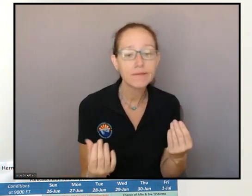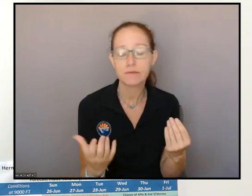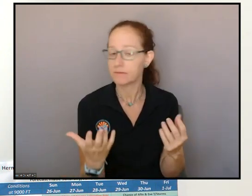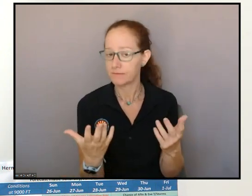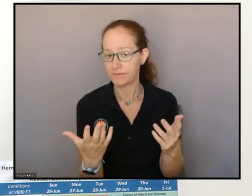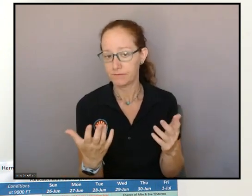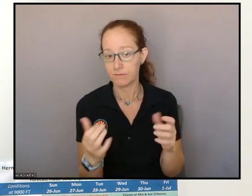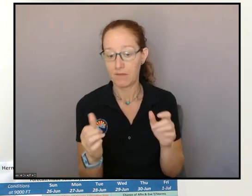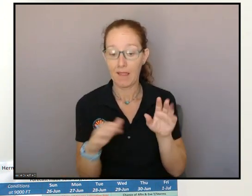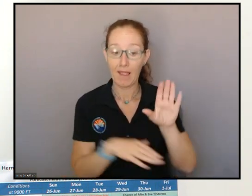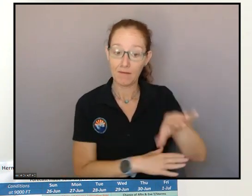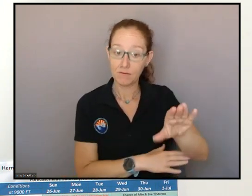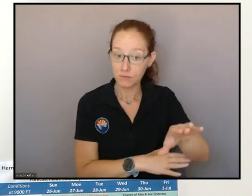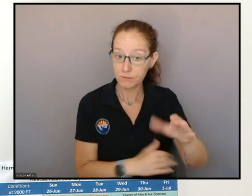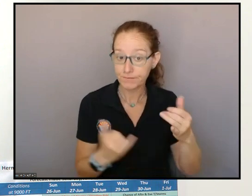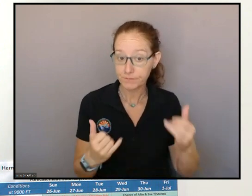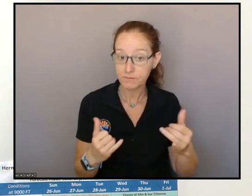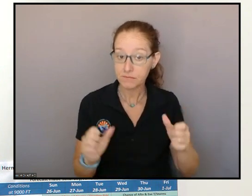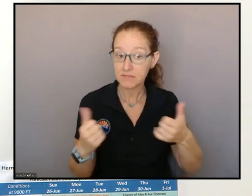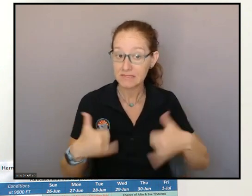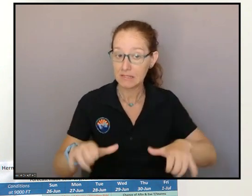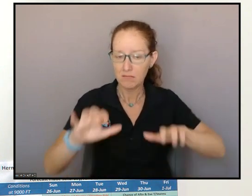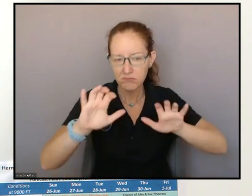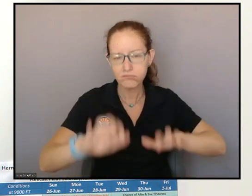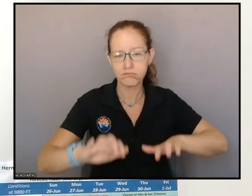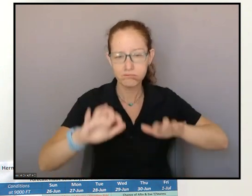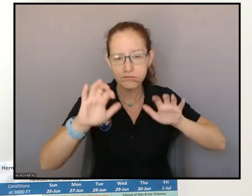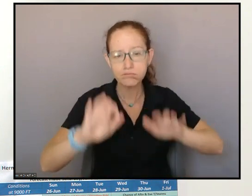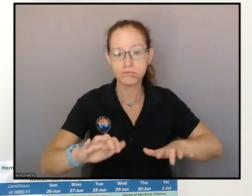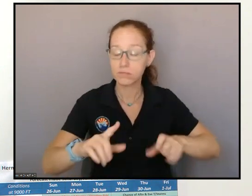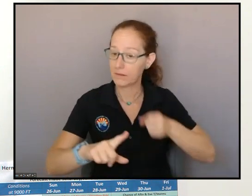rain and potential flash flooding. We still have a Flash